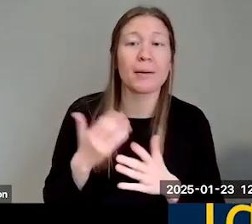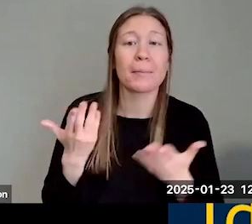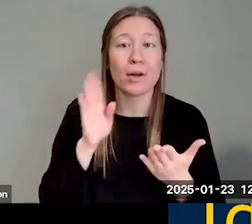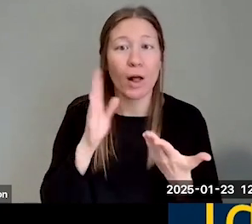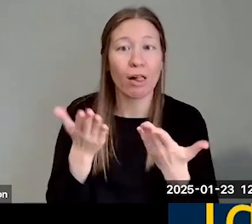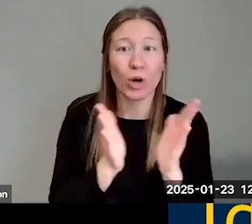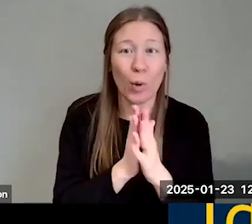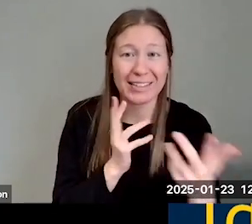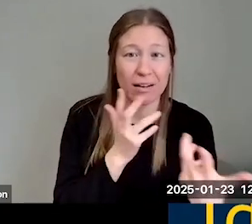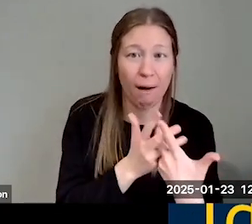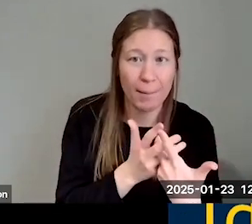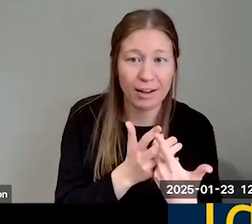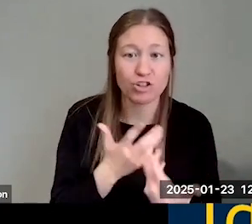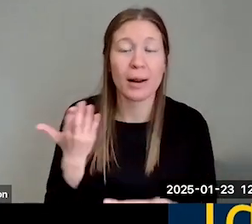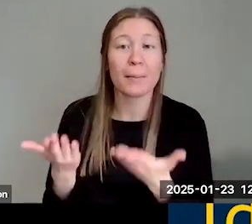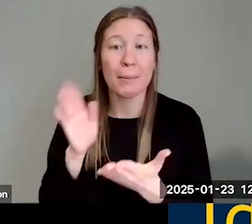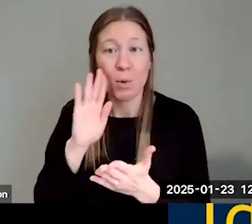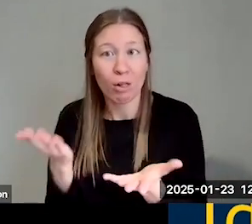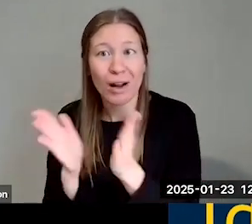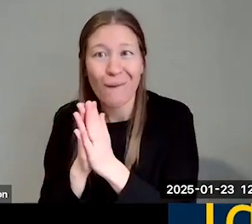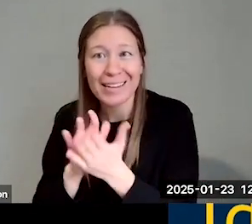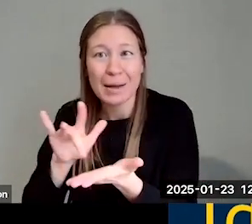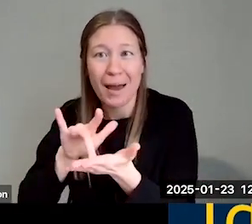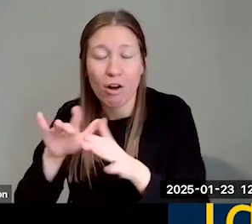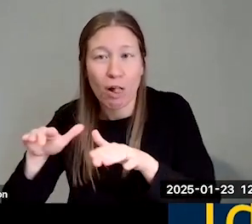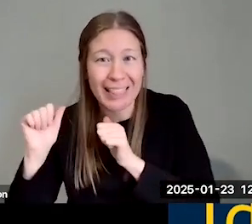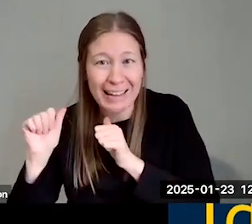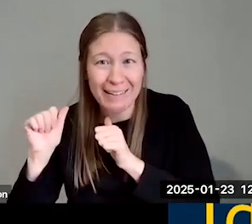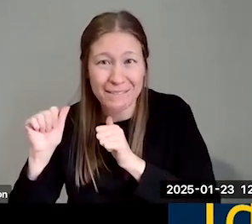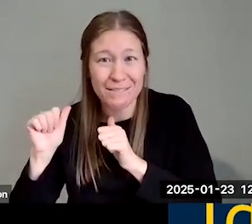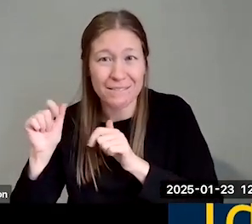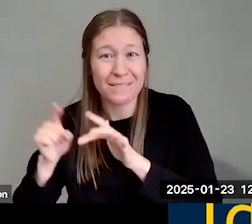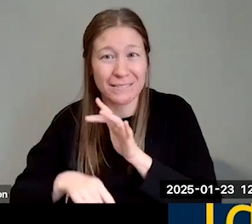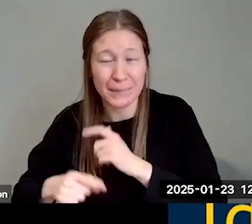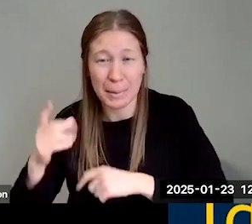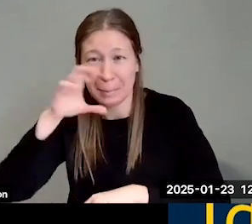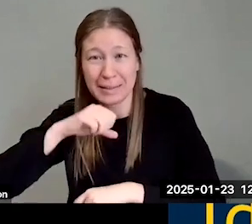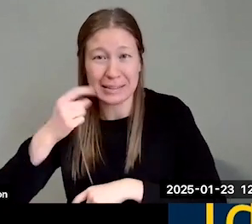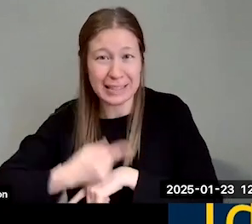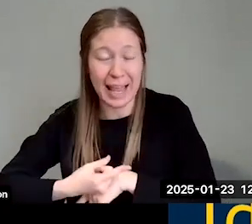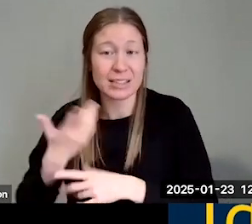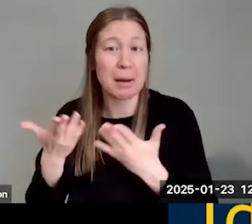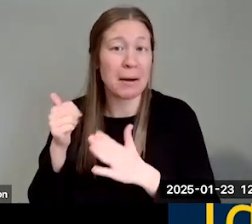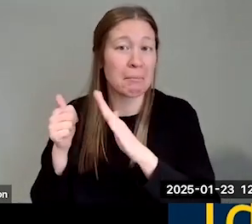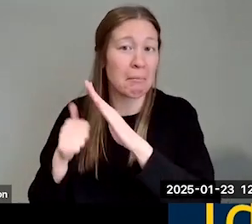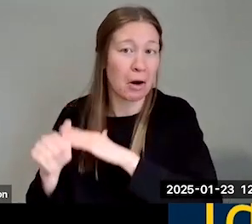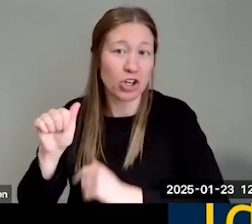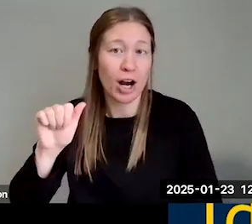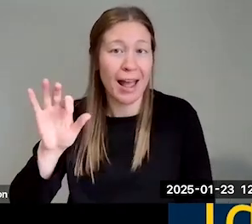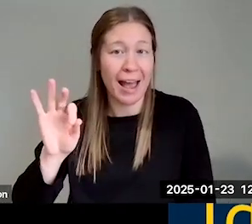if someone's requesting a medical leave, which may be handled under FMLA or other leave options.